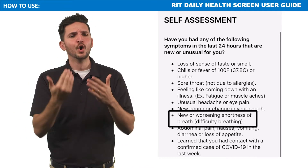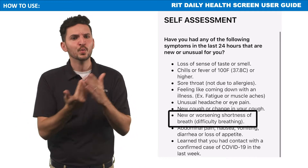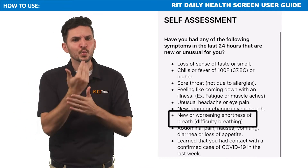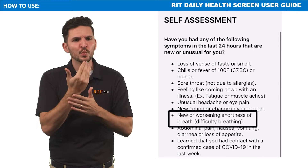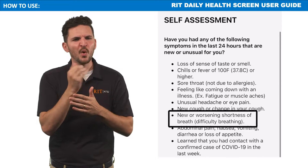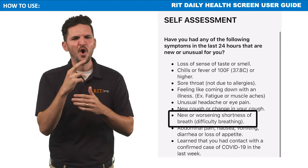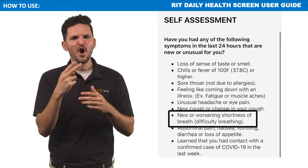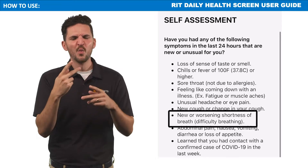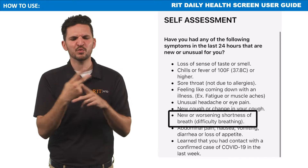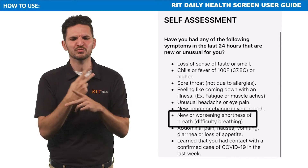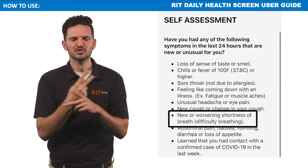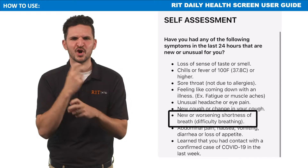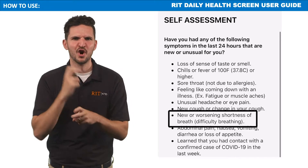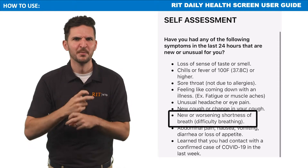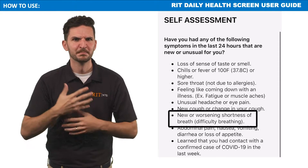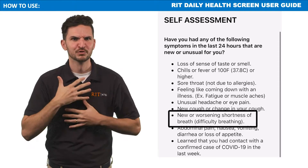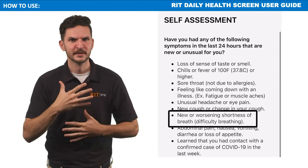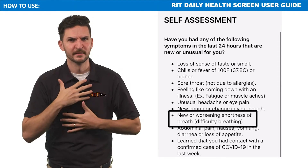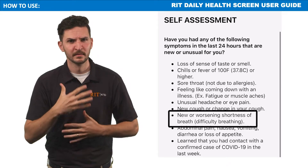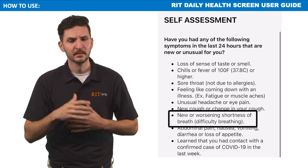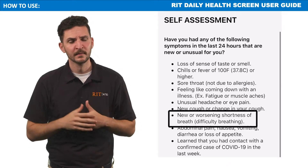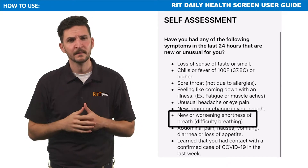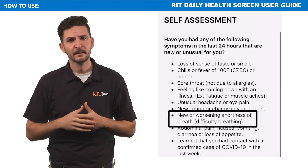● New or increased difficulty breathing